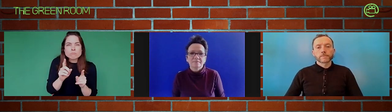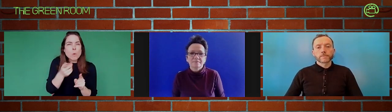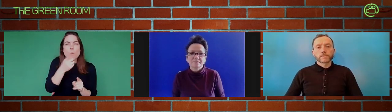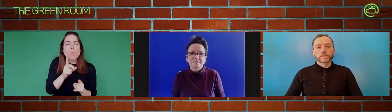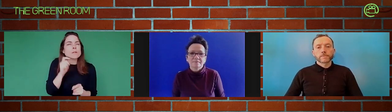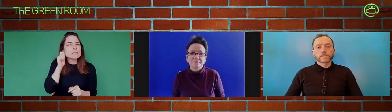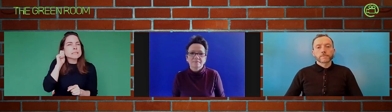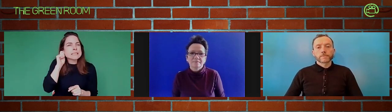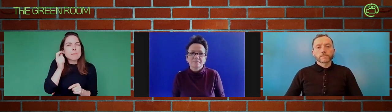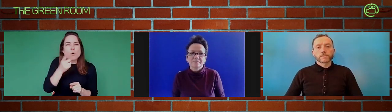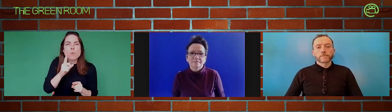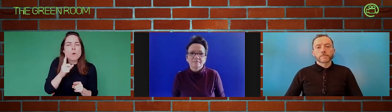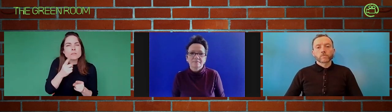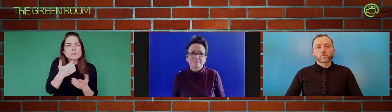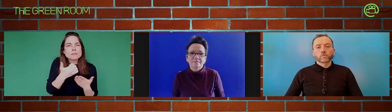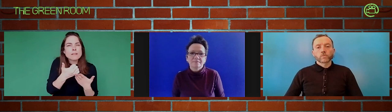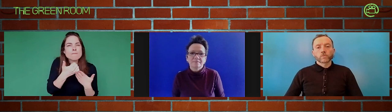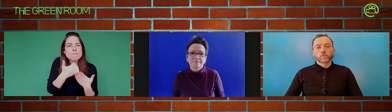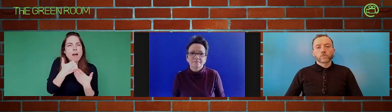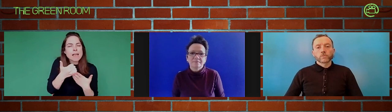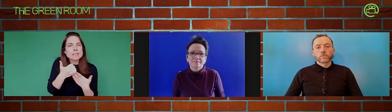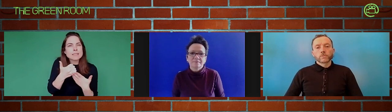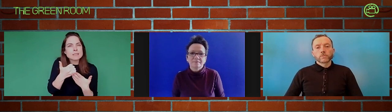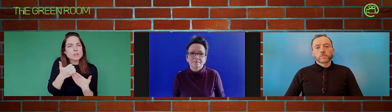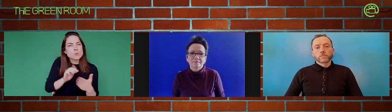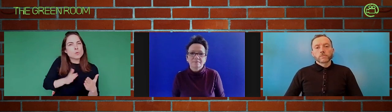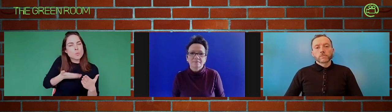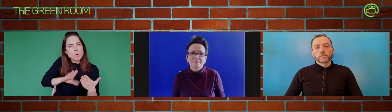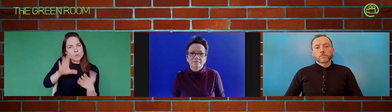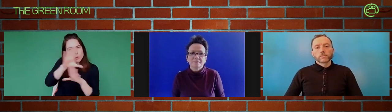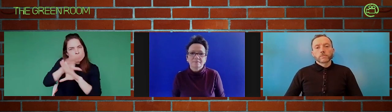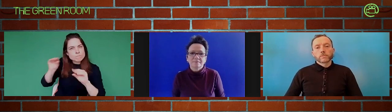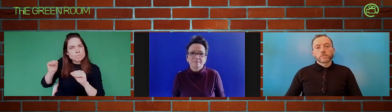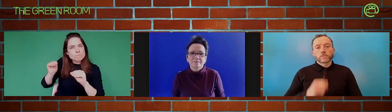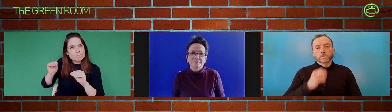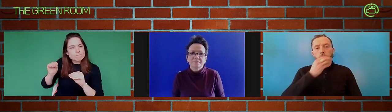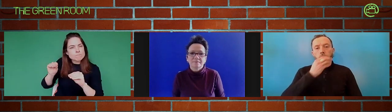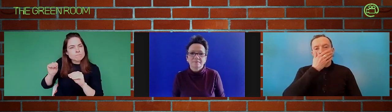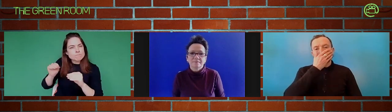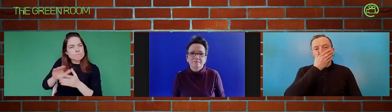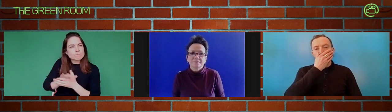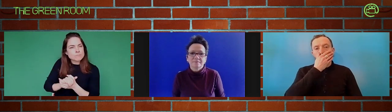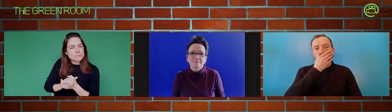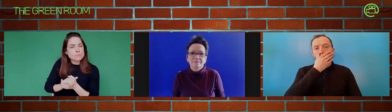would pass on to them? As a deaf artist yourself.